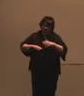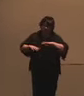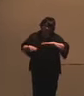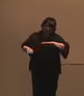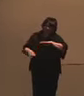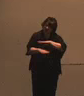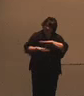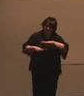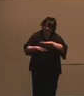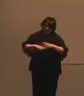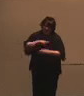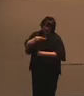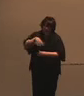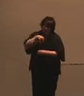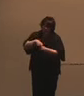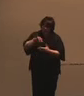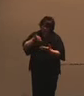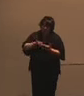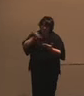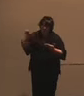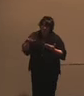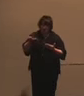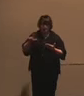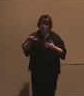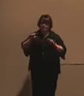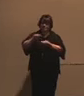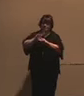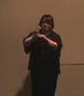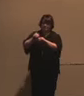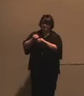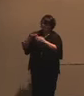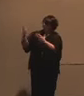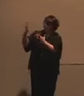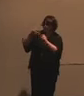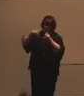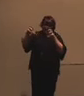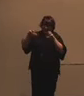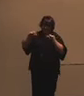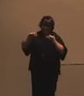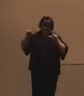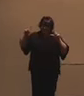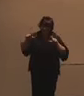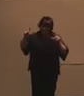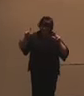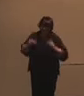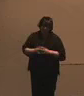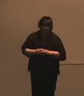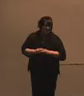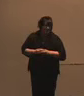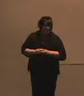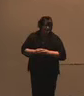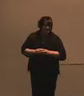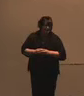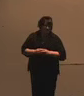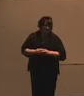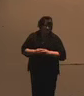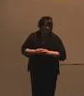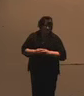So I think it's really, really amazing, the photos. And, of course, these are the books,